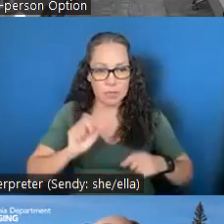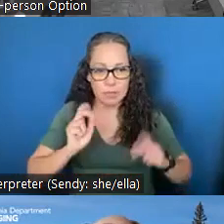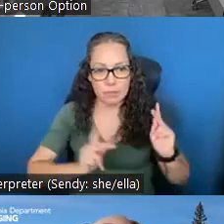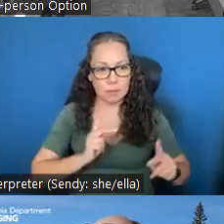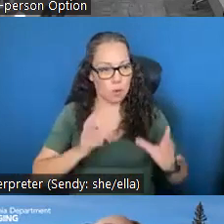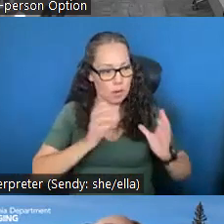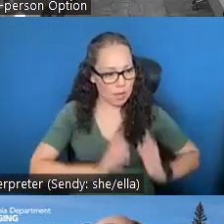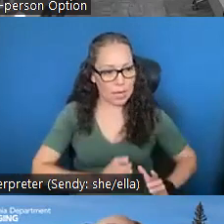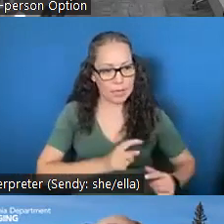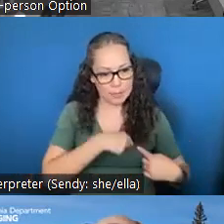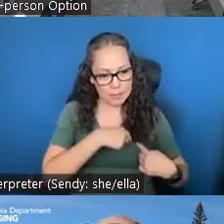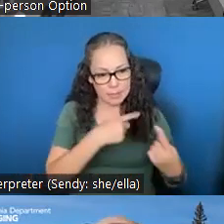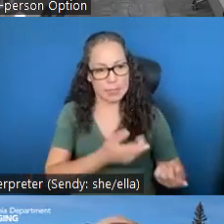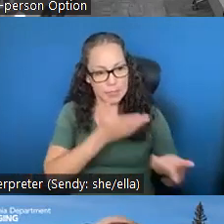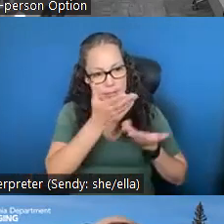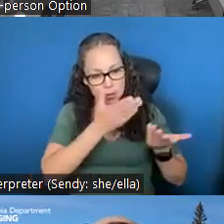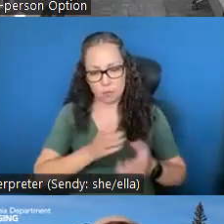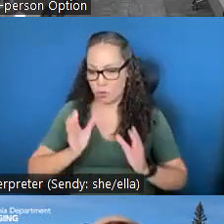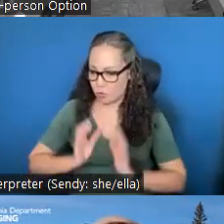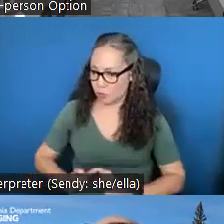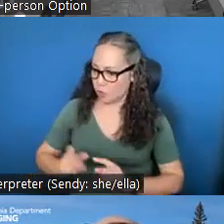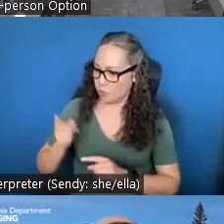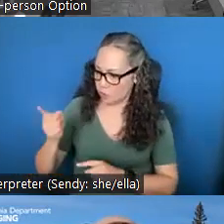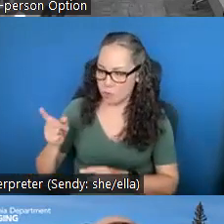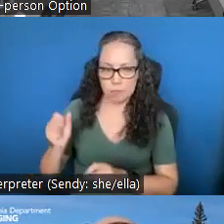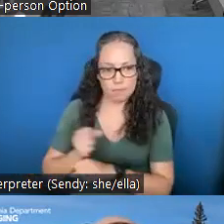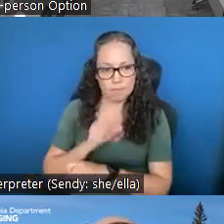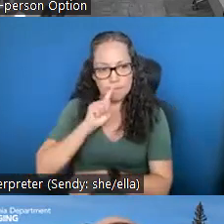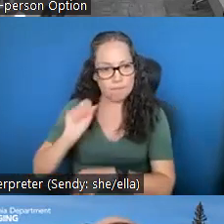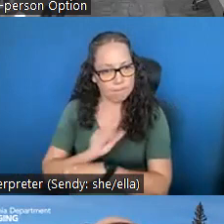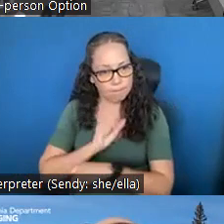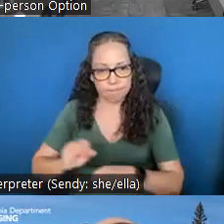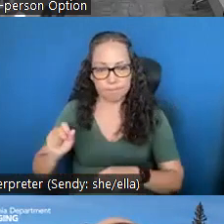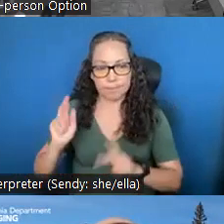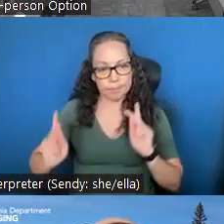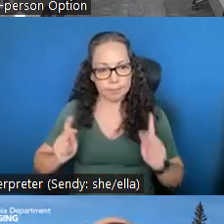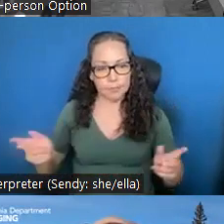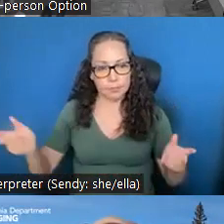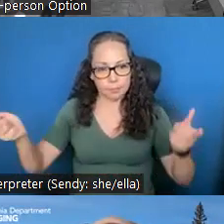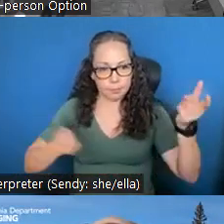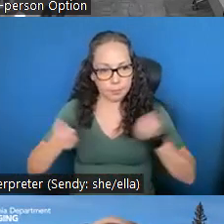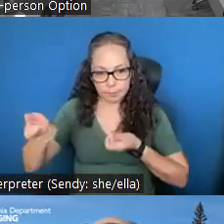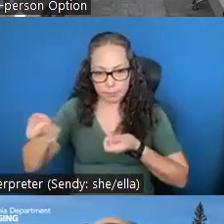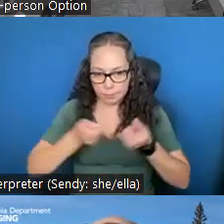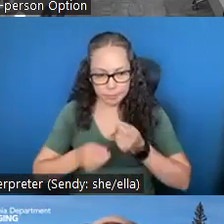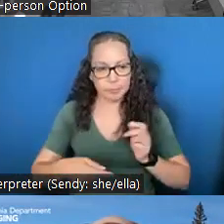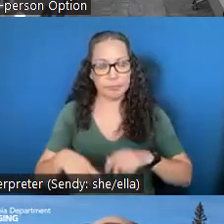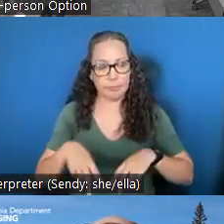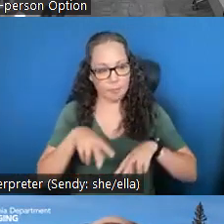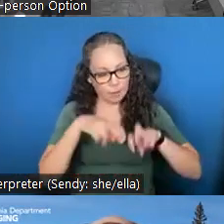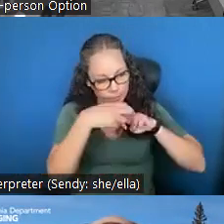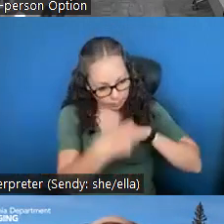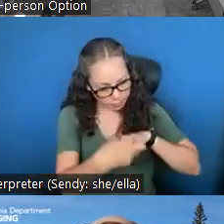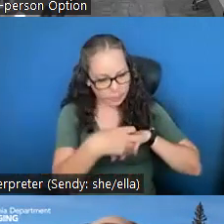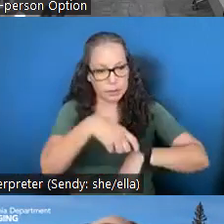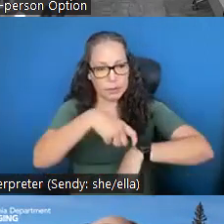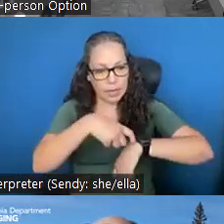been served consumers neighbors um and we spend time um thinking about how all of these decis